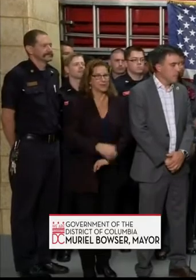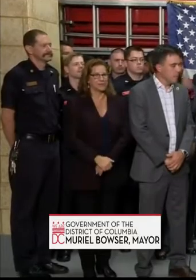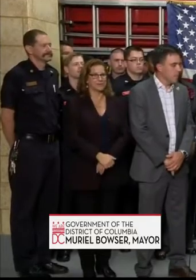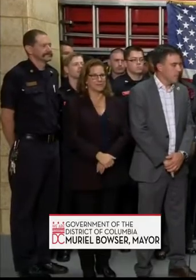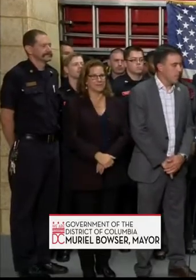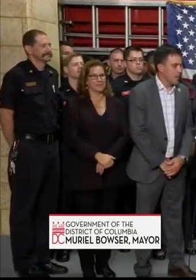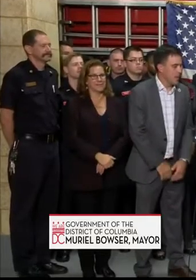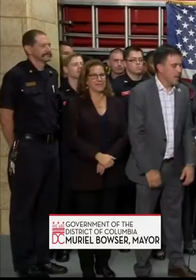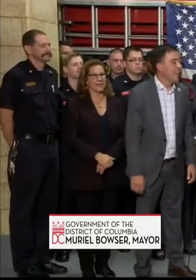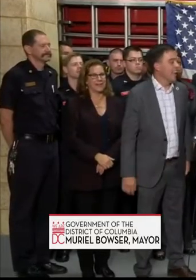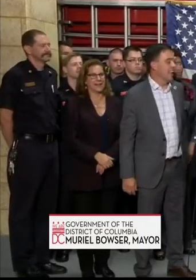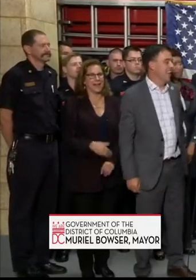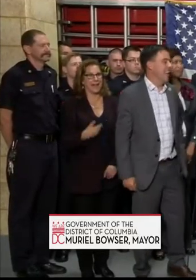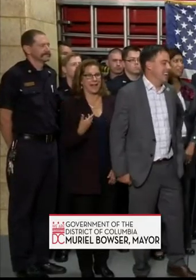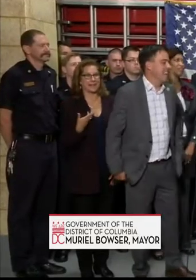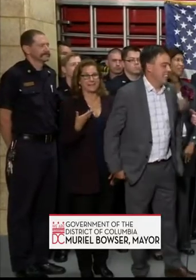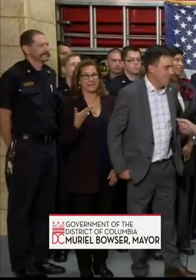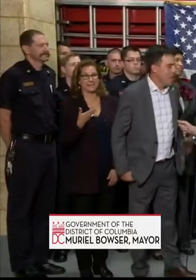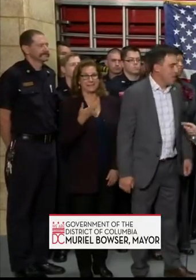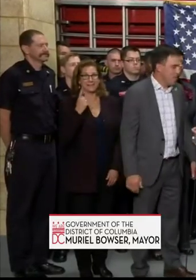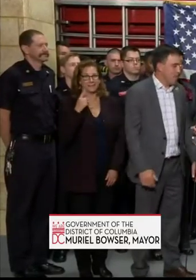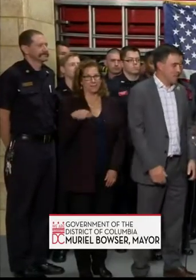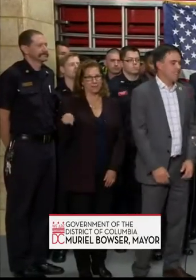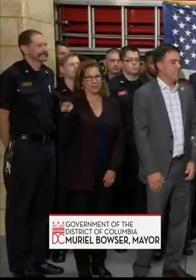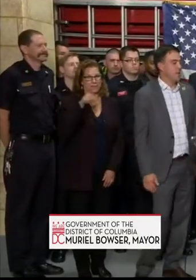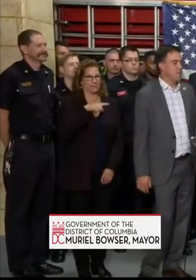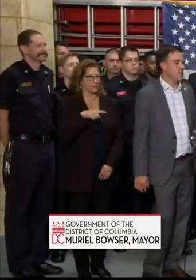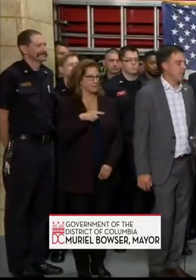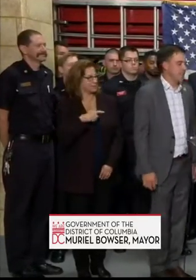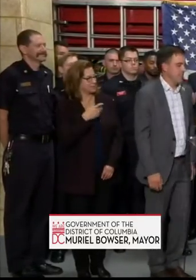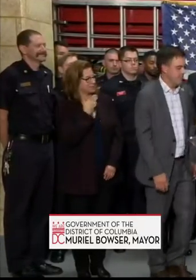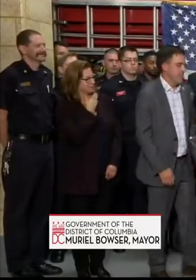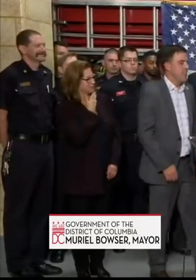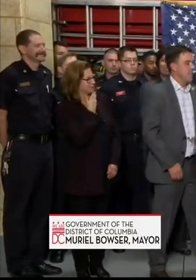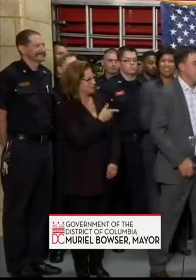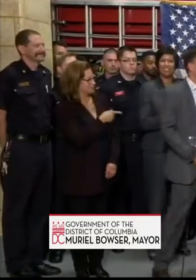PRESENT THIS FOR THEM THROUGH YOU. PERFECT. >> I APPRECIATE IT.